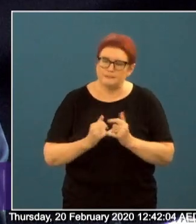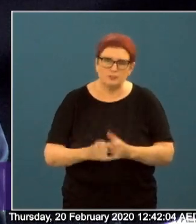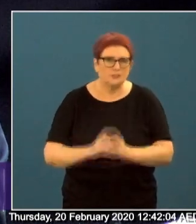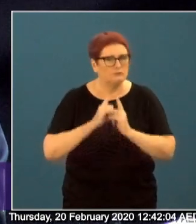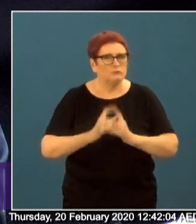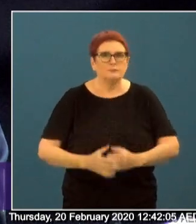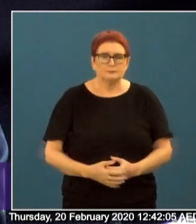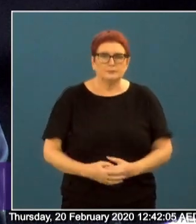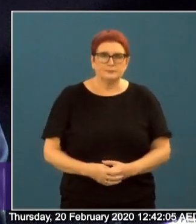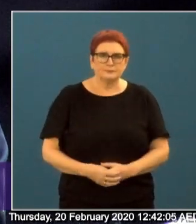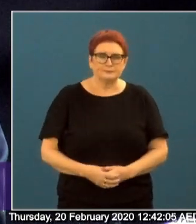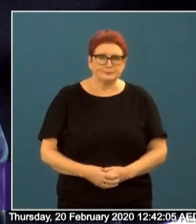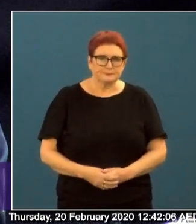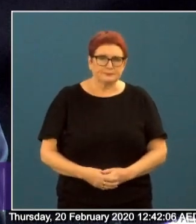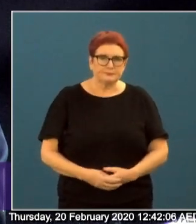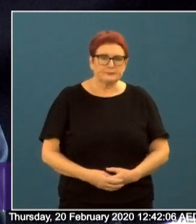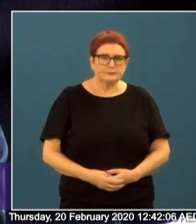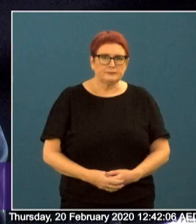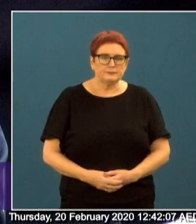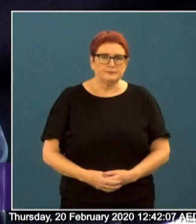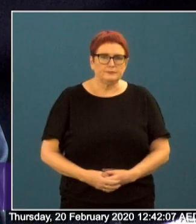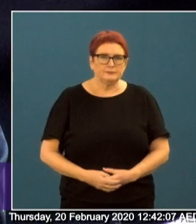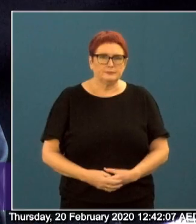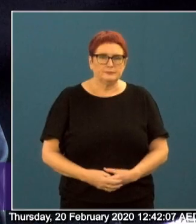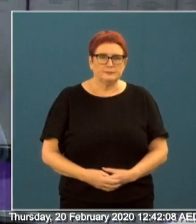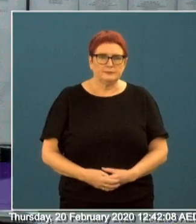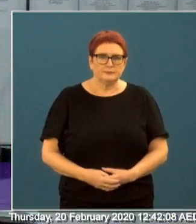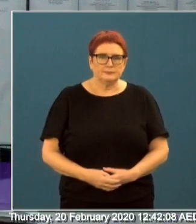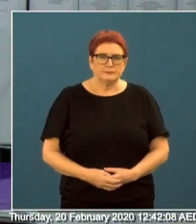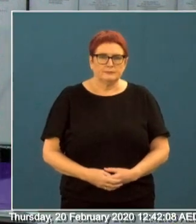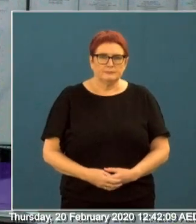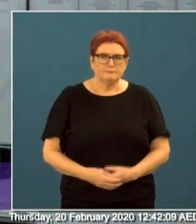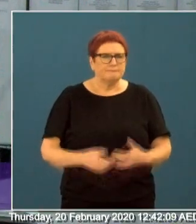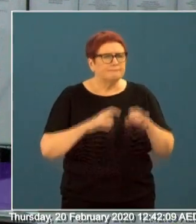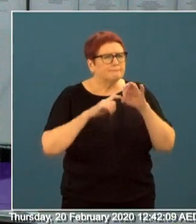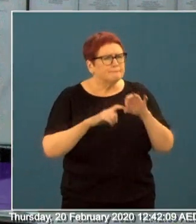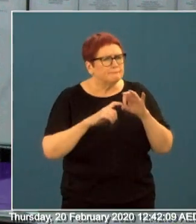of the health services system. So how does government then know,